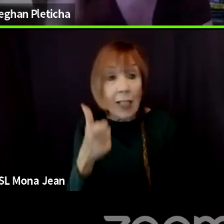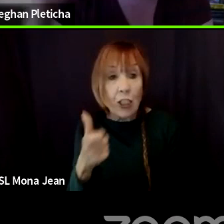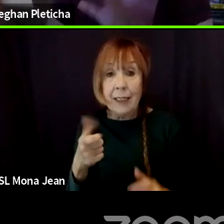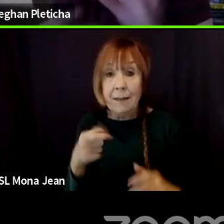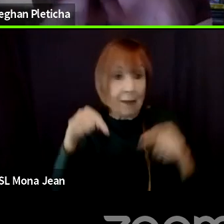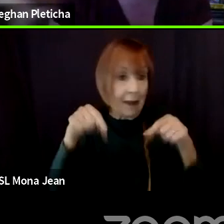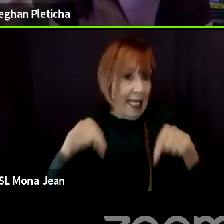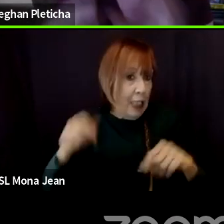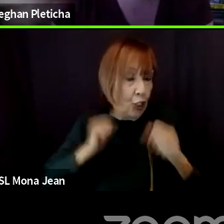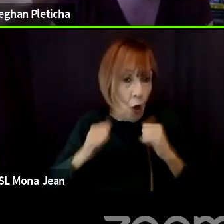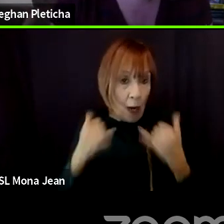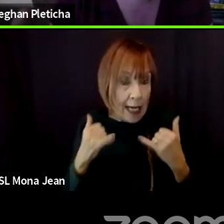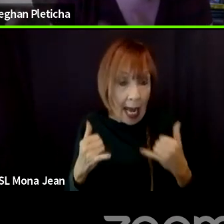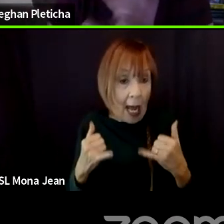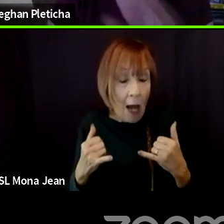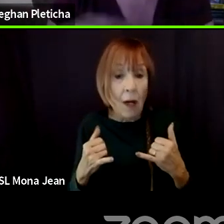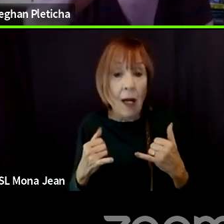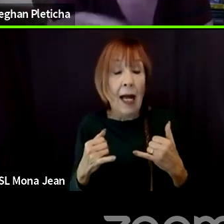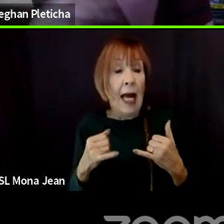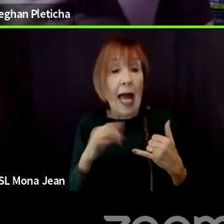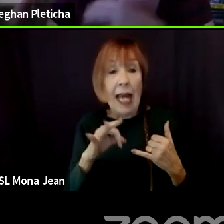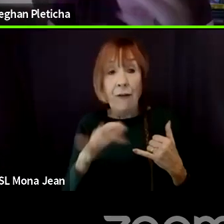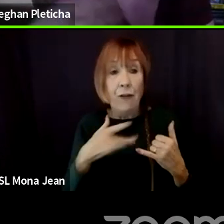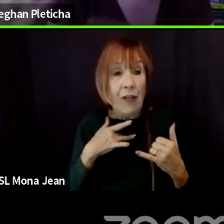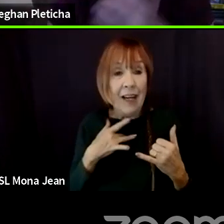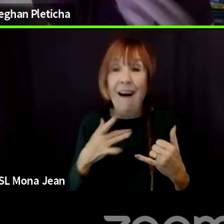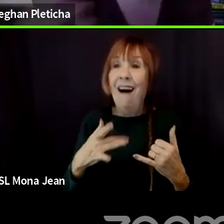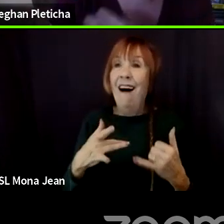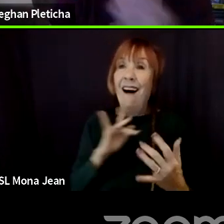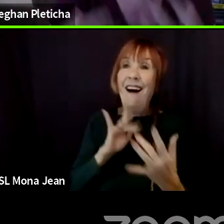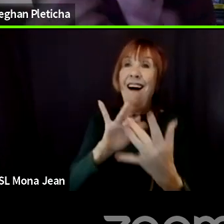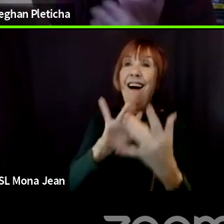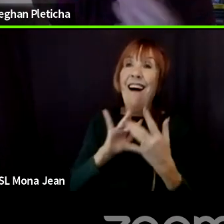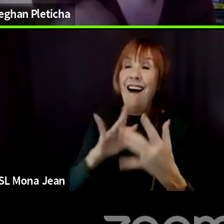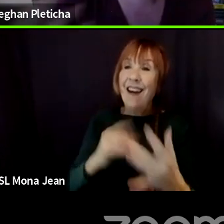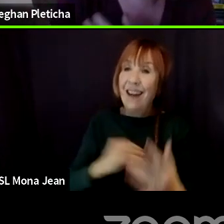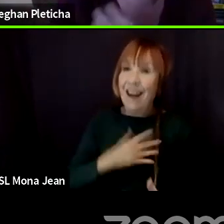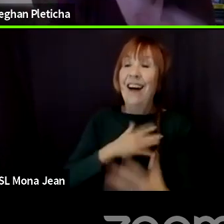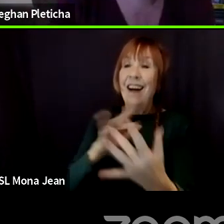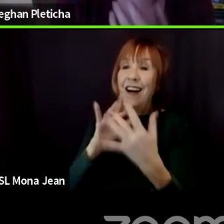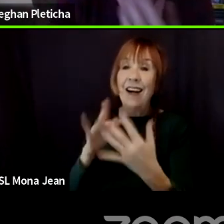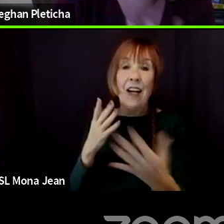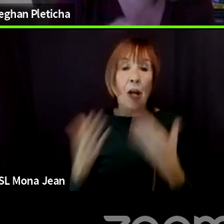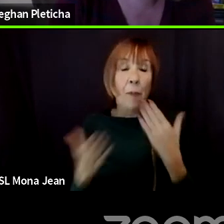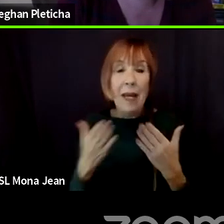if it seems like, you're driving, suggest maybe exchanging scripts with someone else